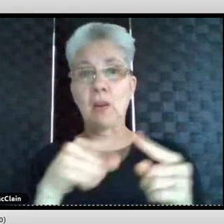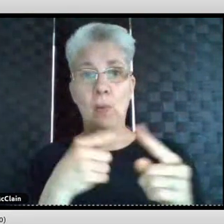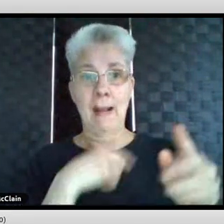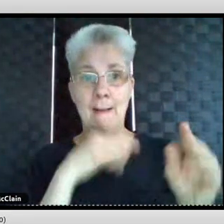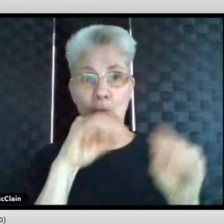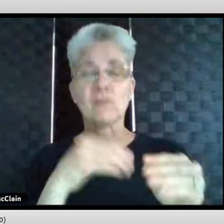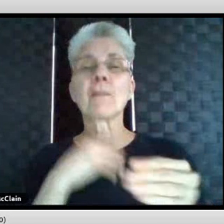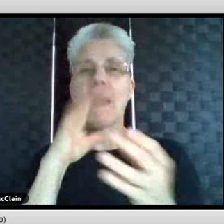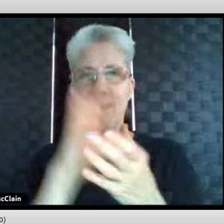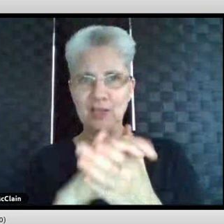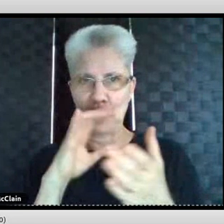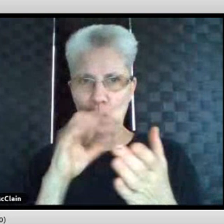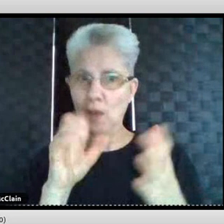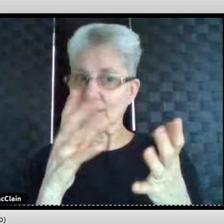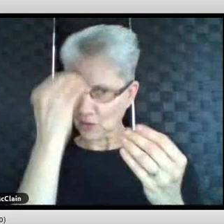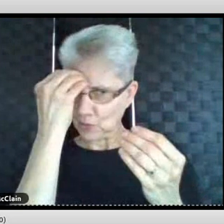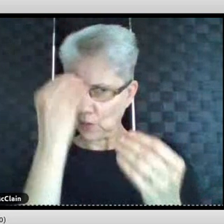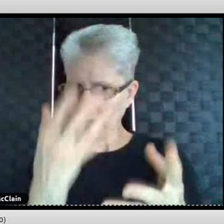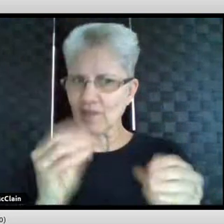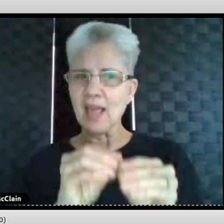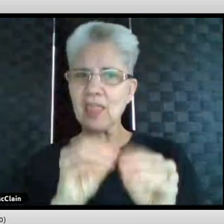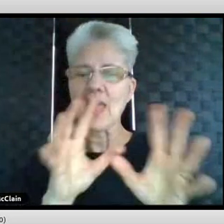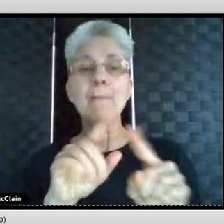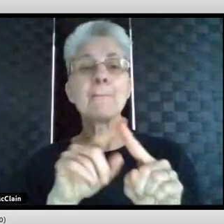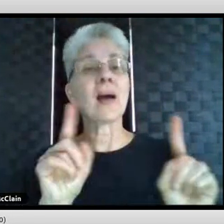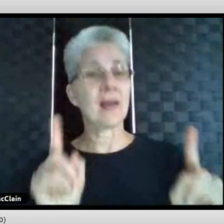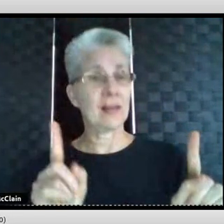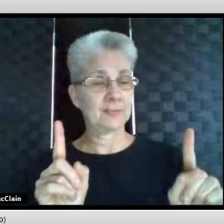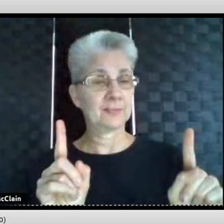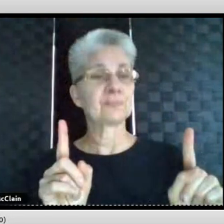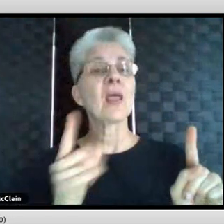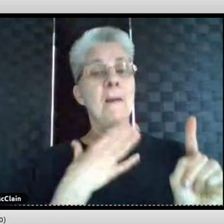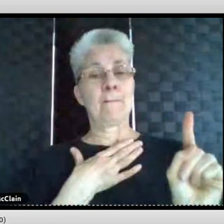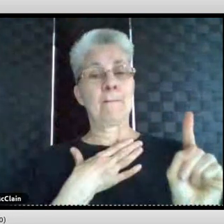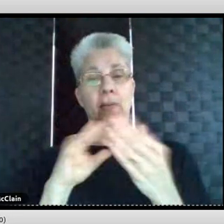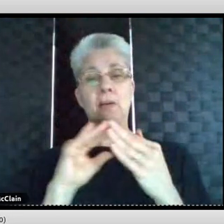My husband was -- so I just want to clarify that. However, my community has between